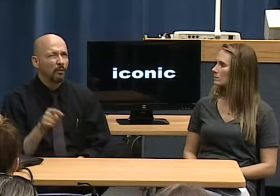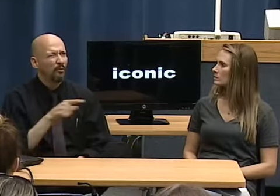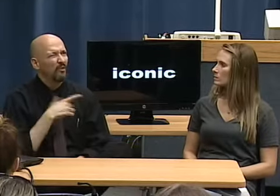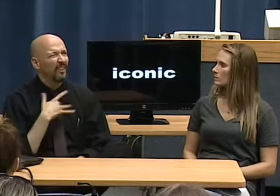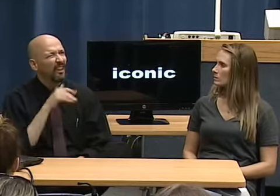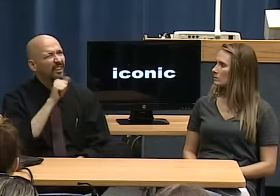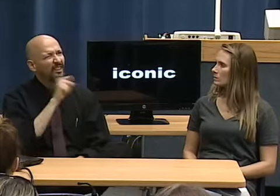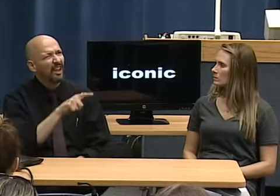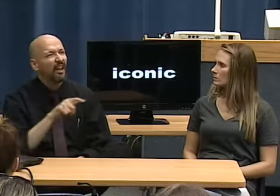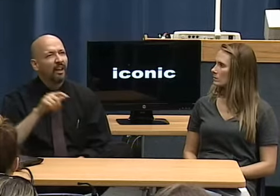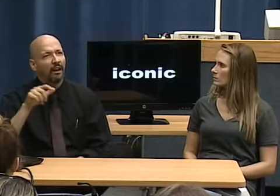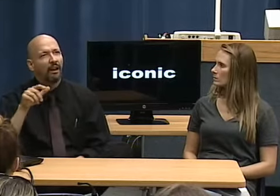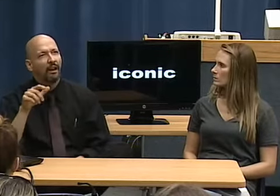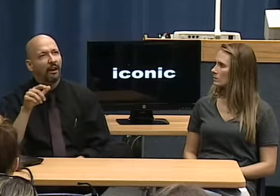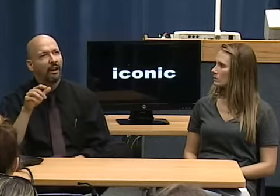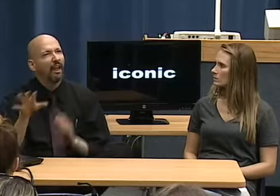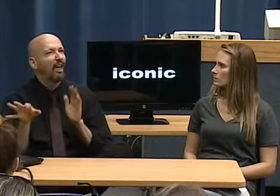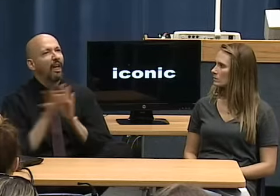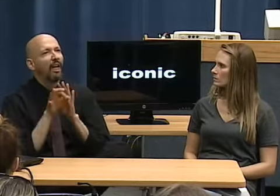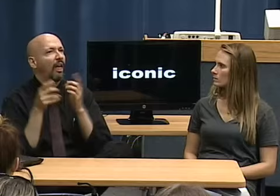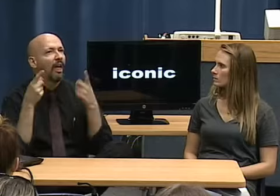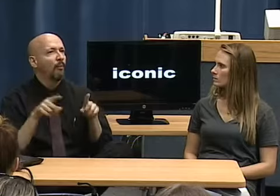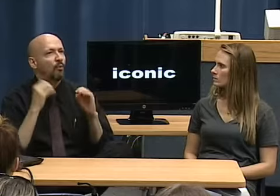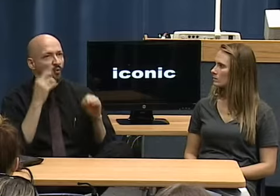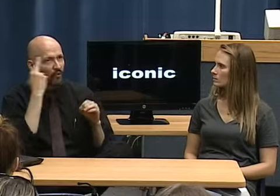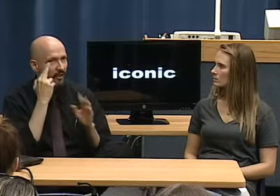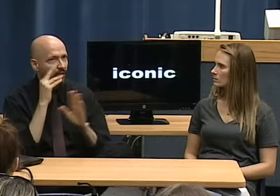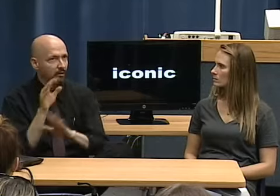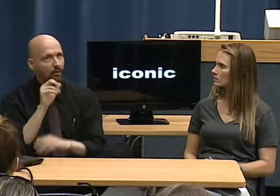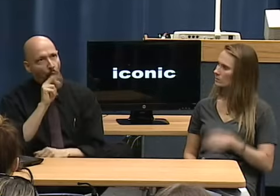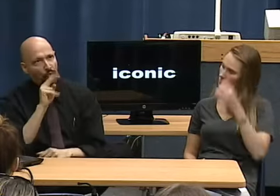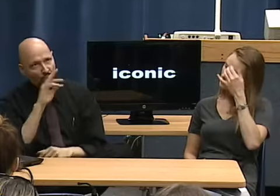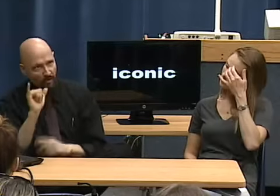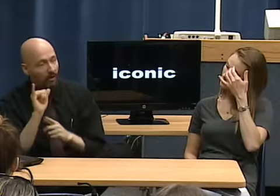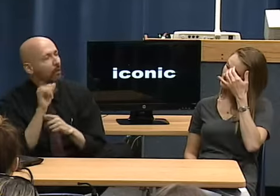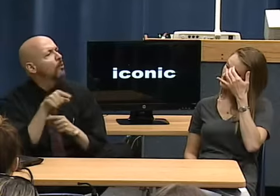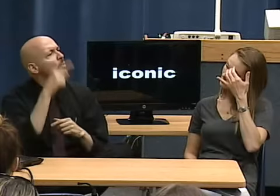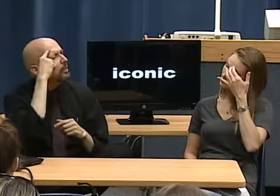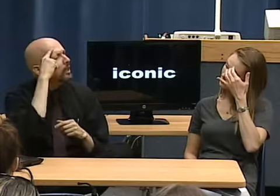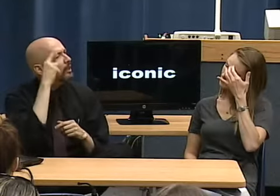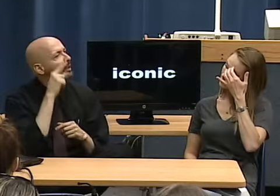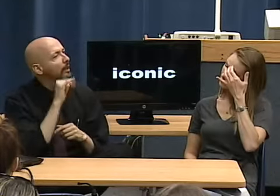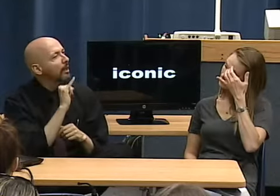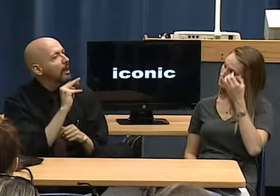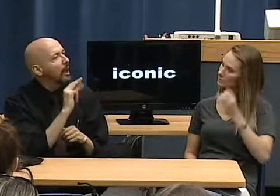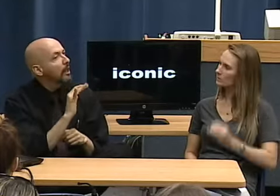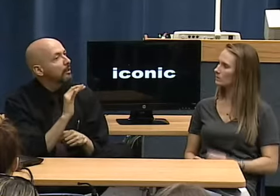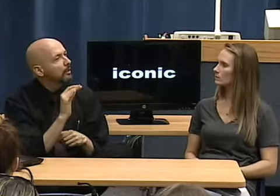Do you feel that ASL is chosen, just happens, no reason... "arbitrary," or do you think it's iconic? Which?